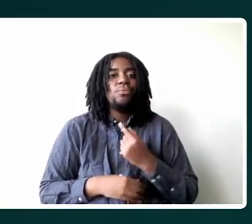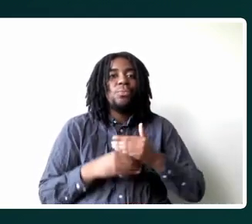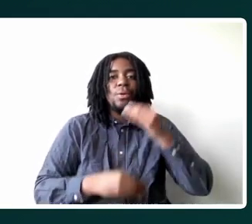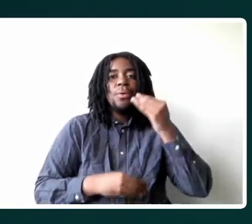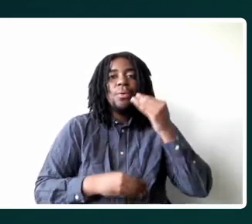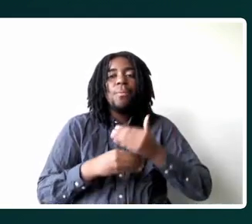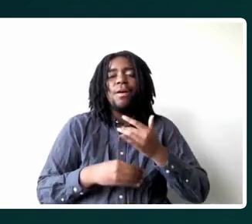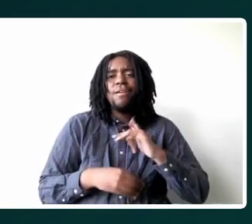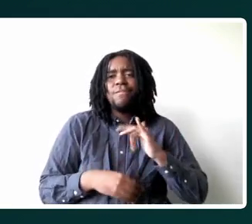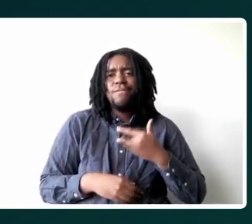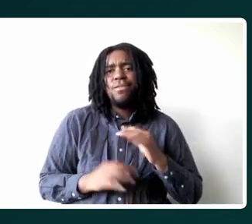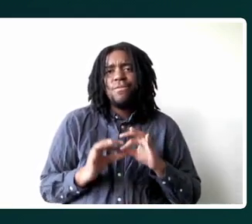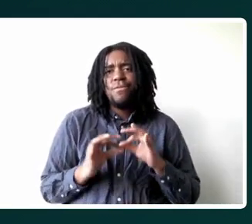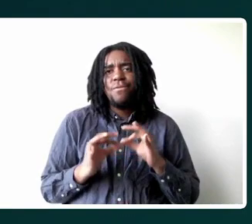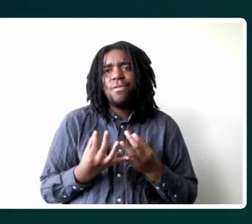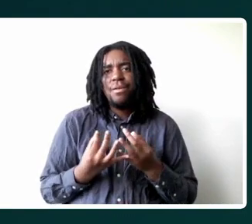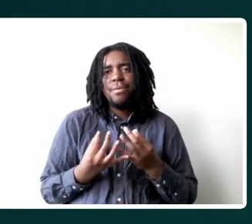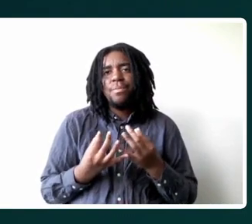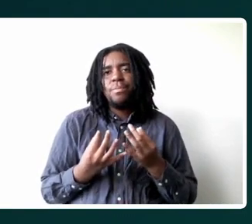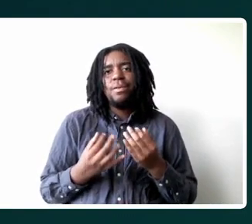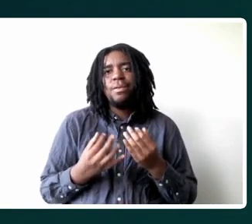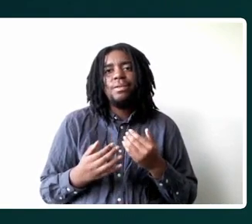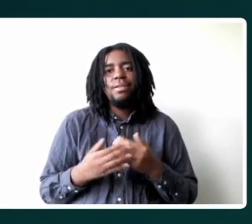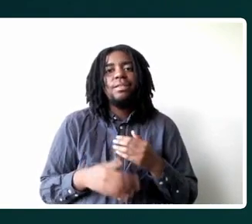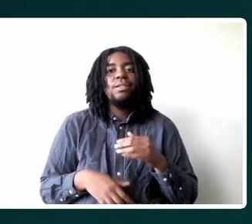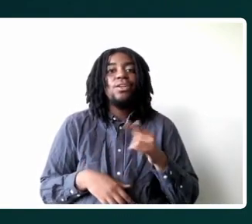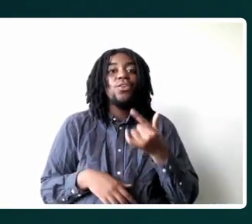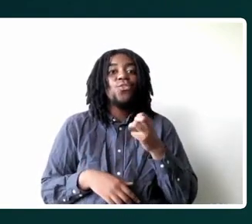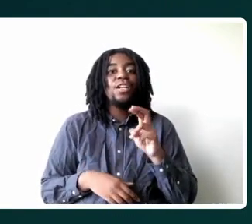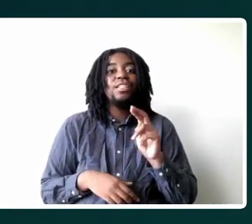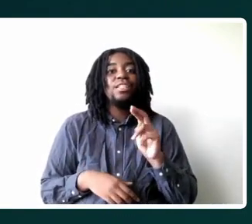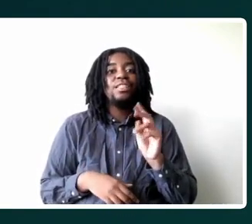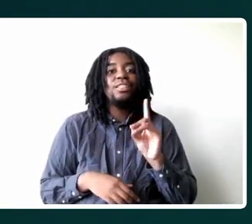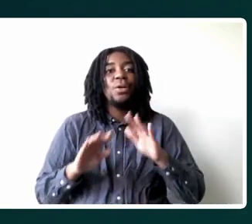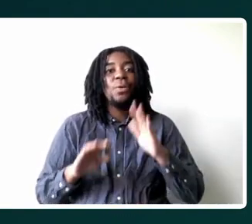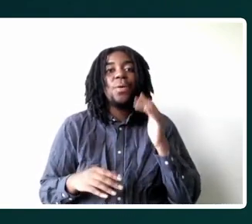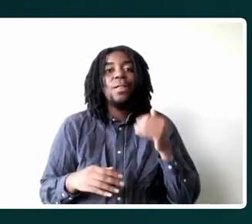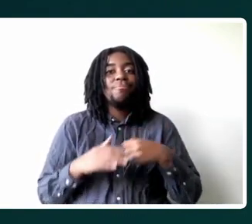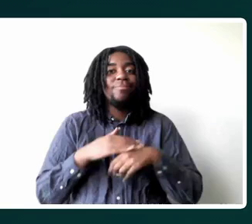will be here next month." Congratulations. Someone said, "There's a strong desire to be